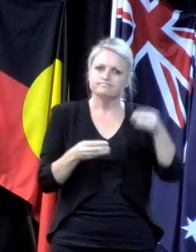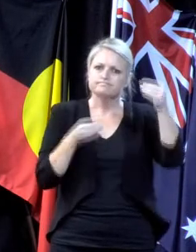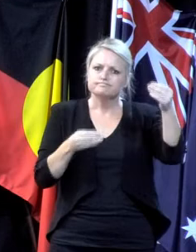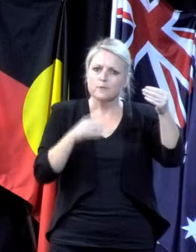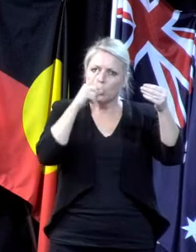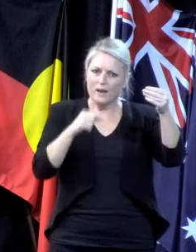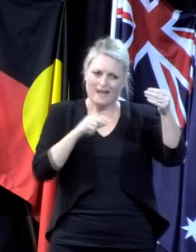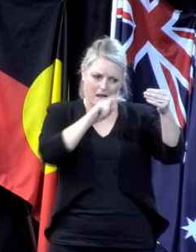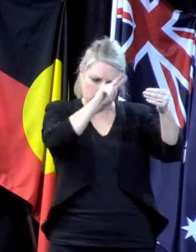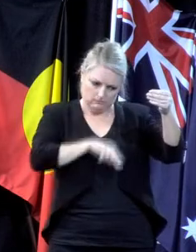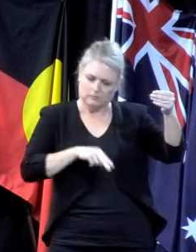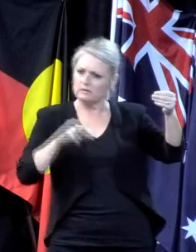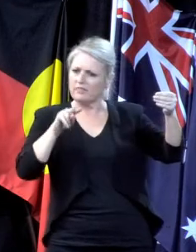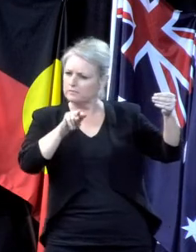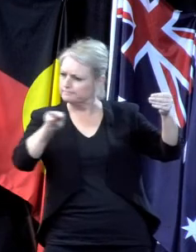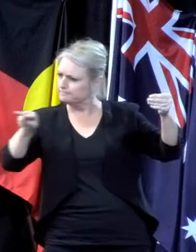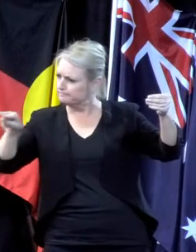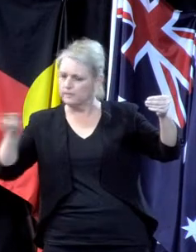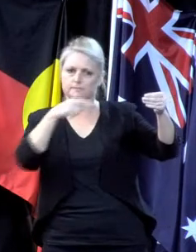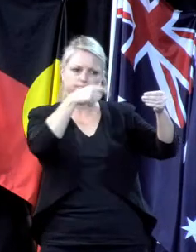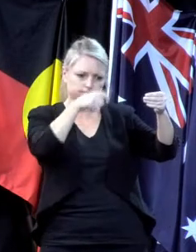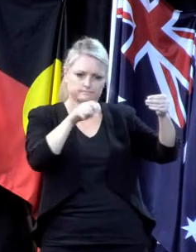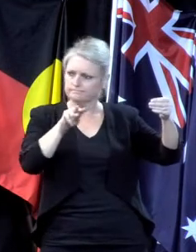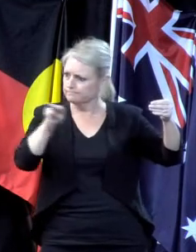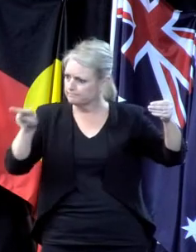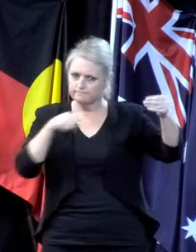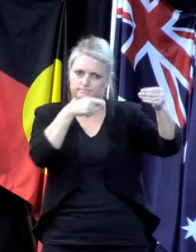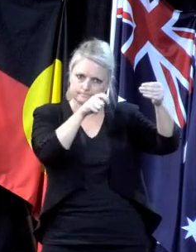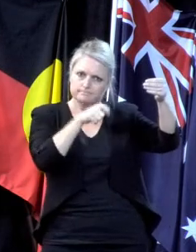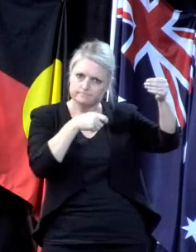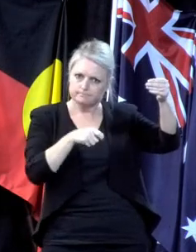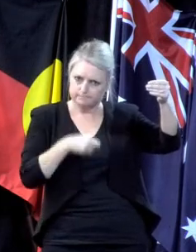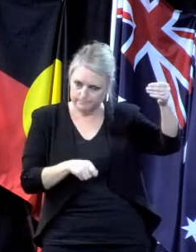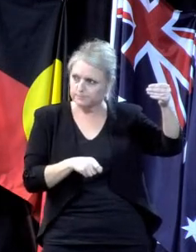and their... the next step. Yes and that signpost checklist you speak of